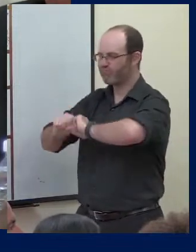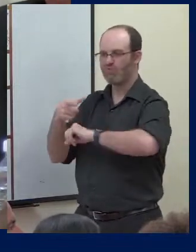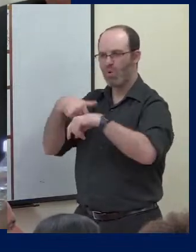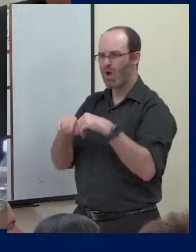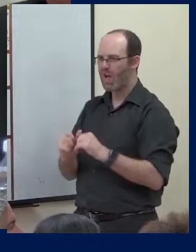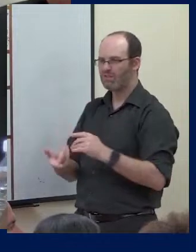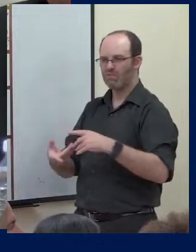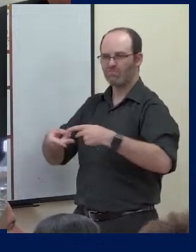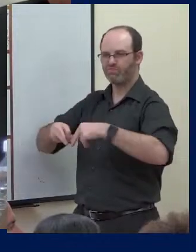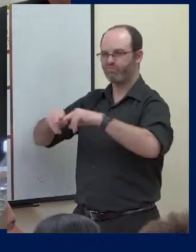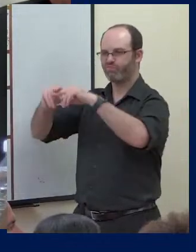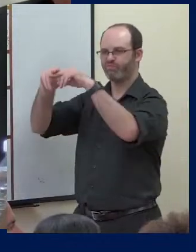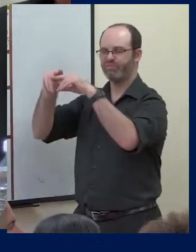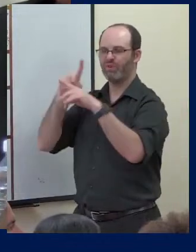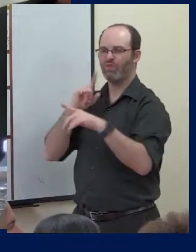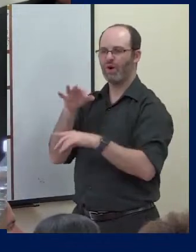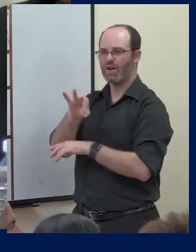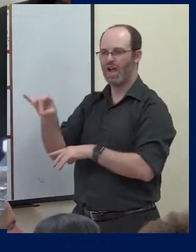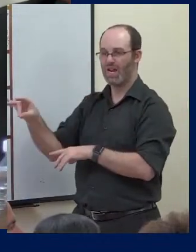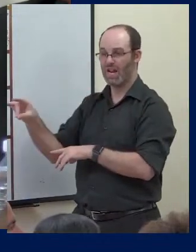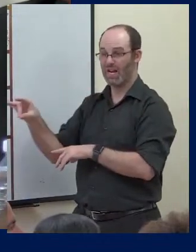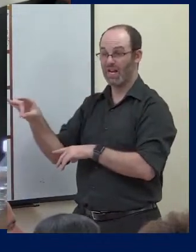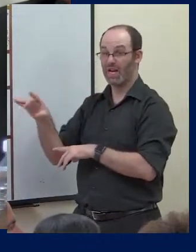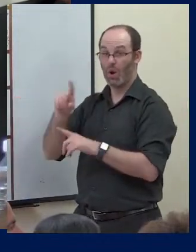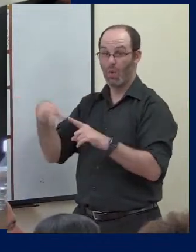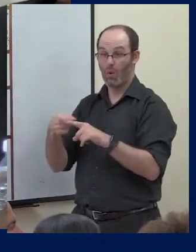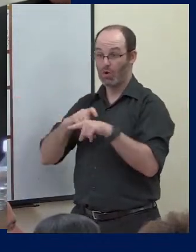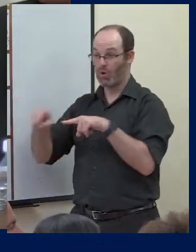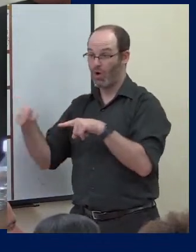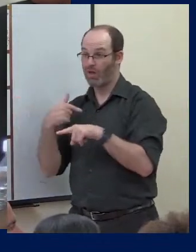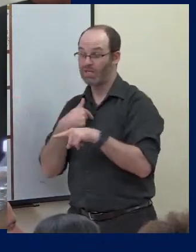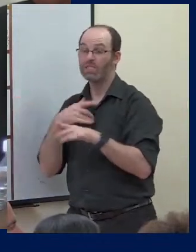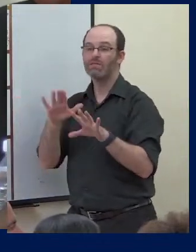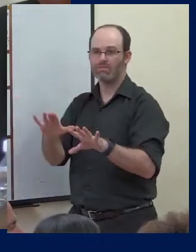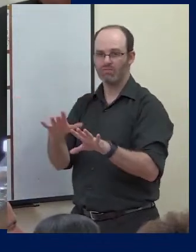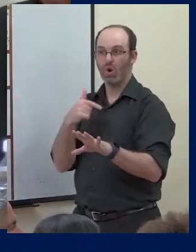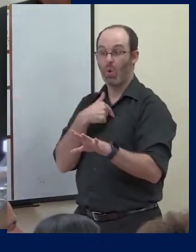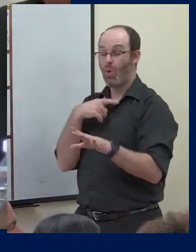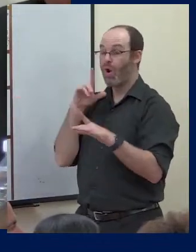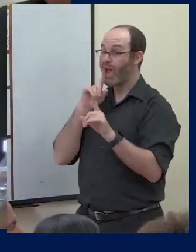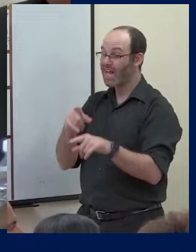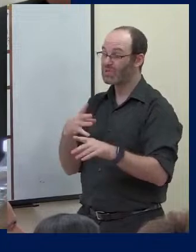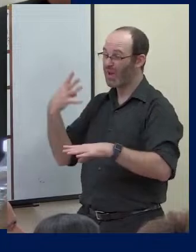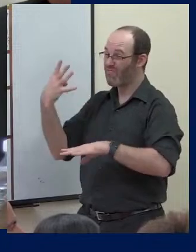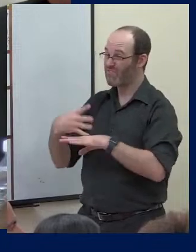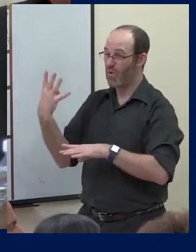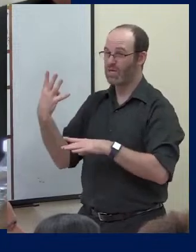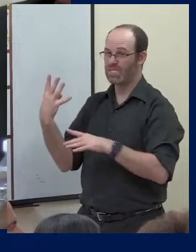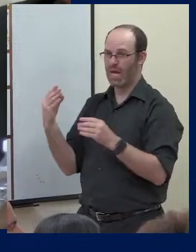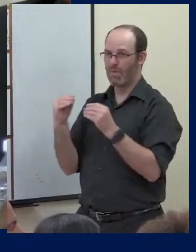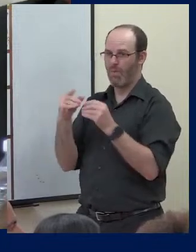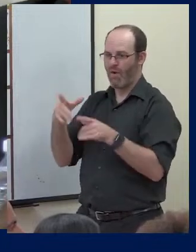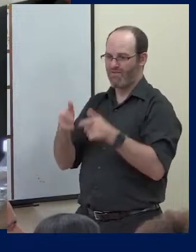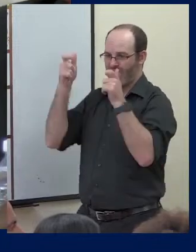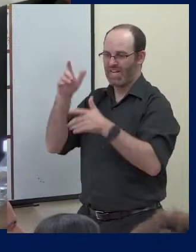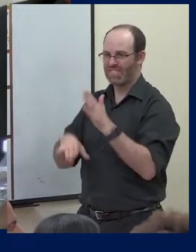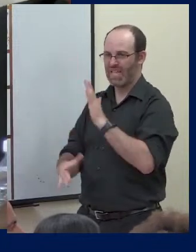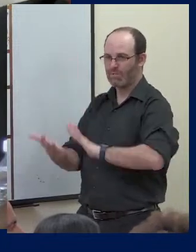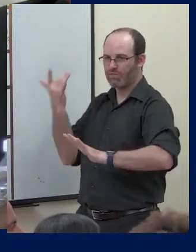time to call us and we are answering four times faster than it was previously, we have